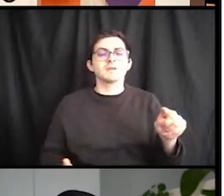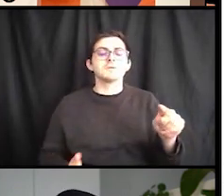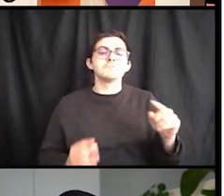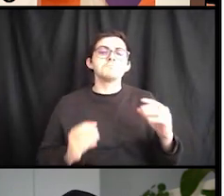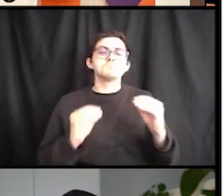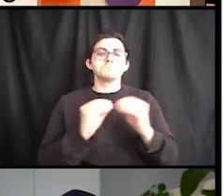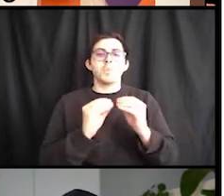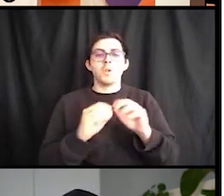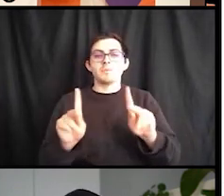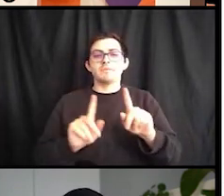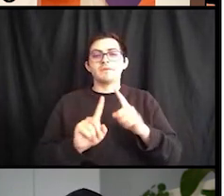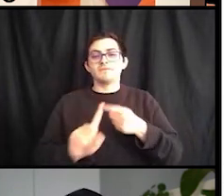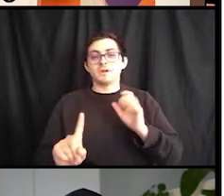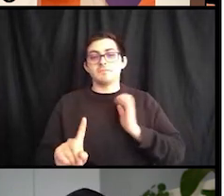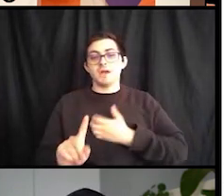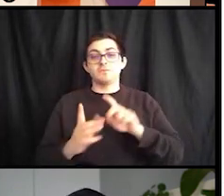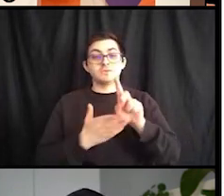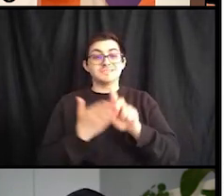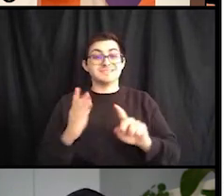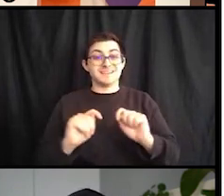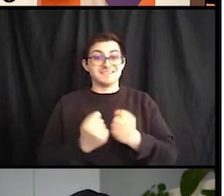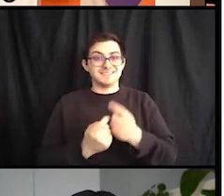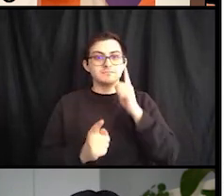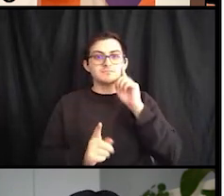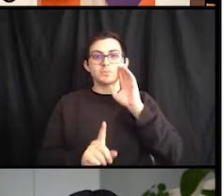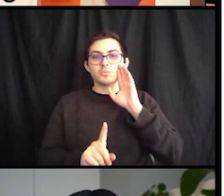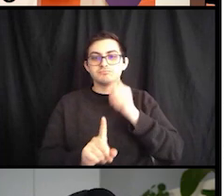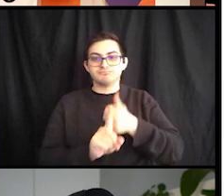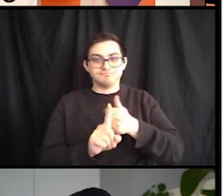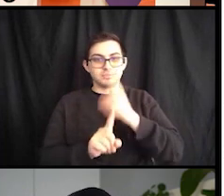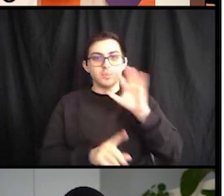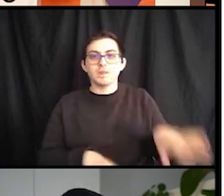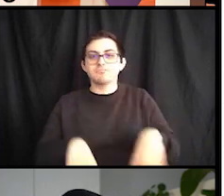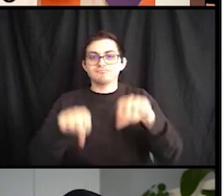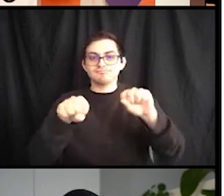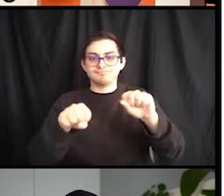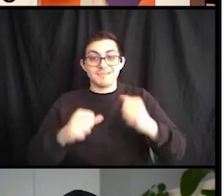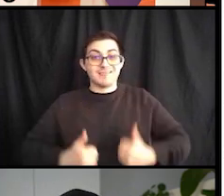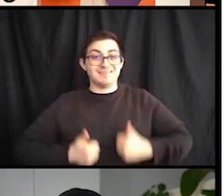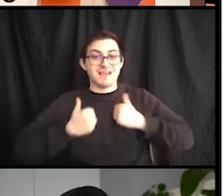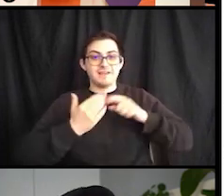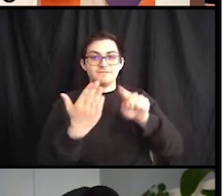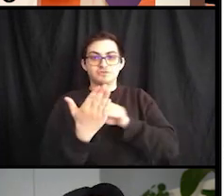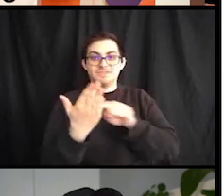will be giving a live critique session later today. One thing we like to do actually is